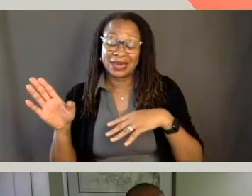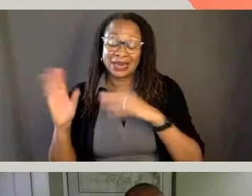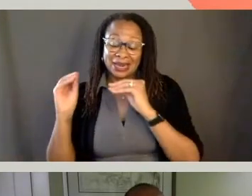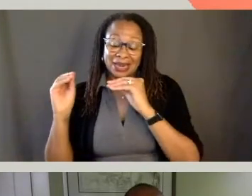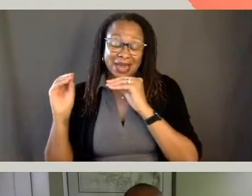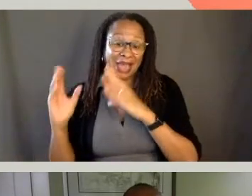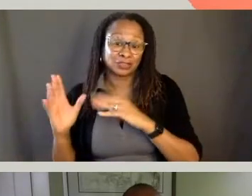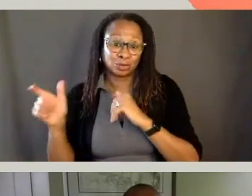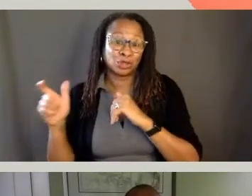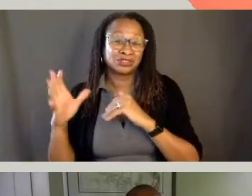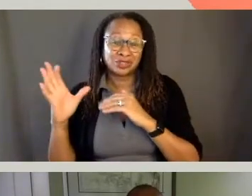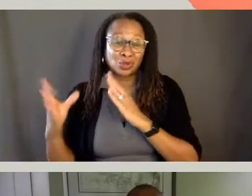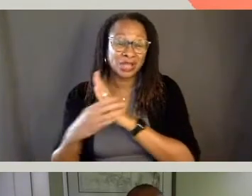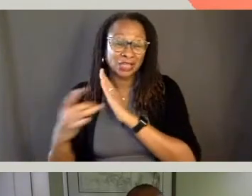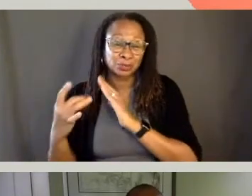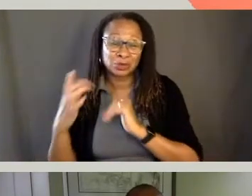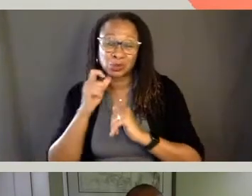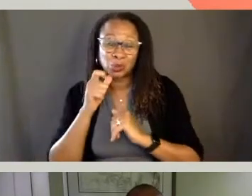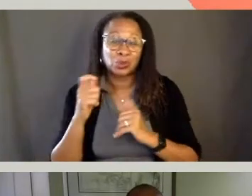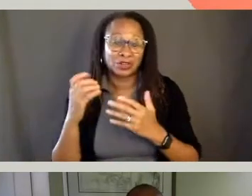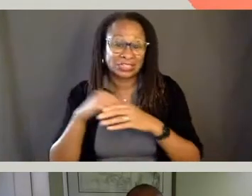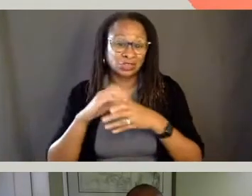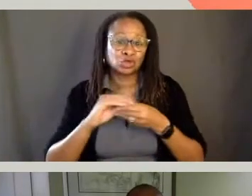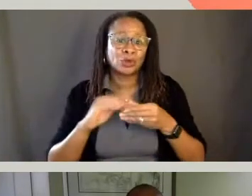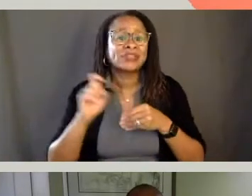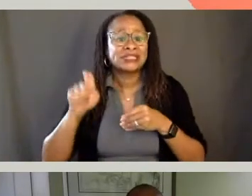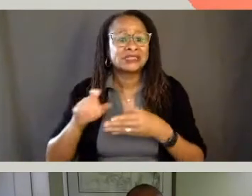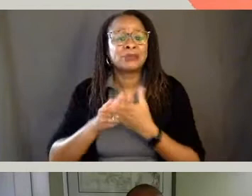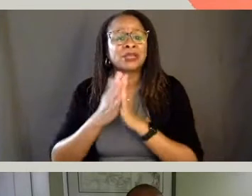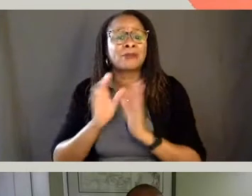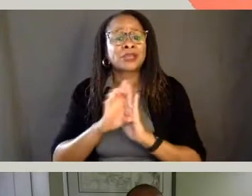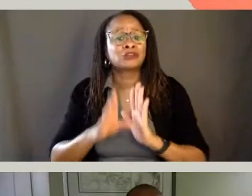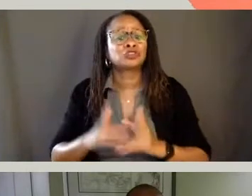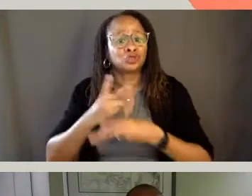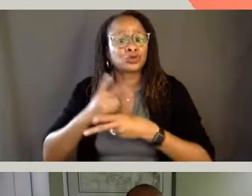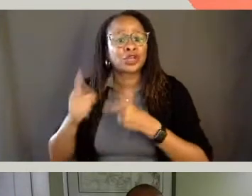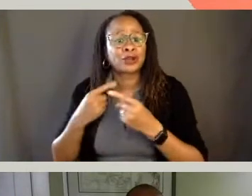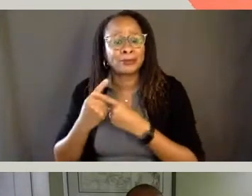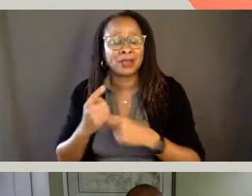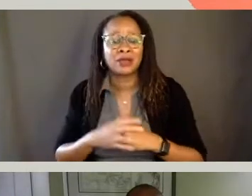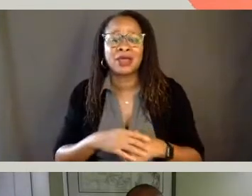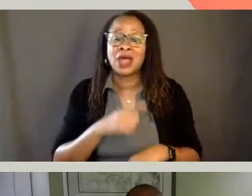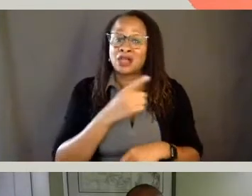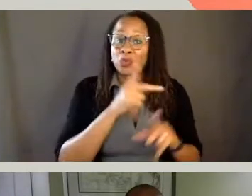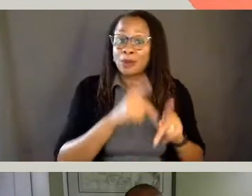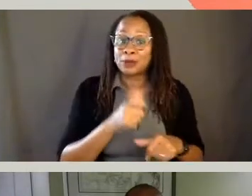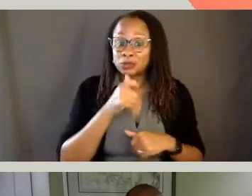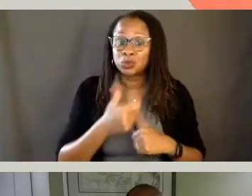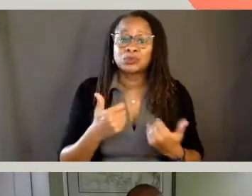who's this like wildly charismatic, brilliant historian born and raised in Detroit.